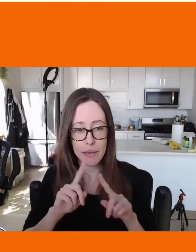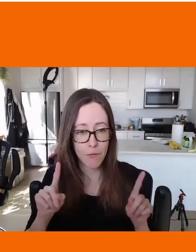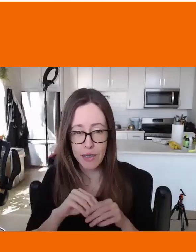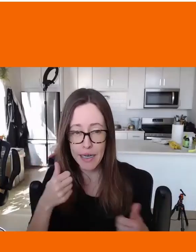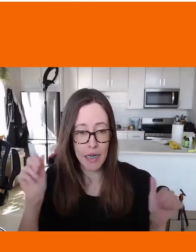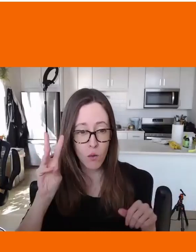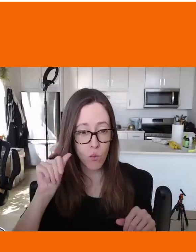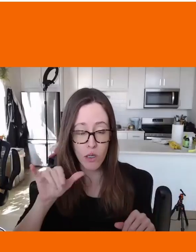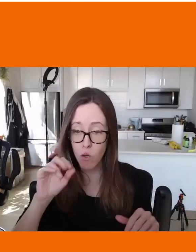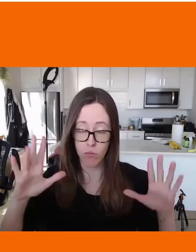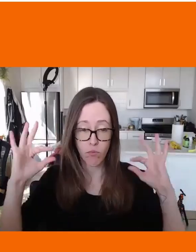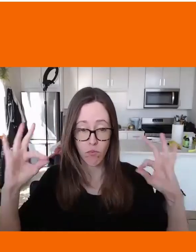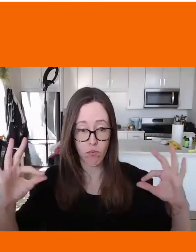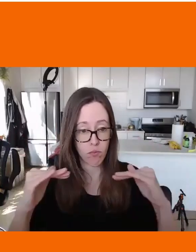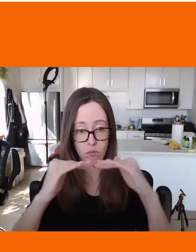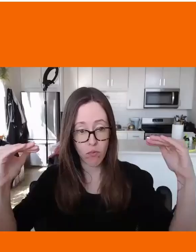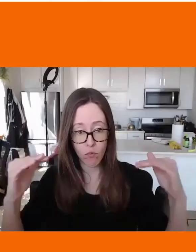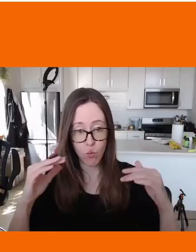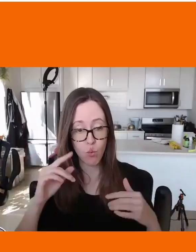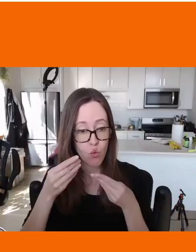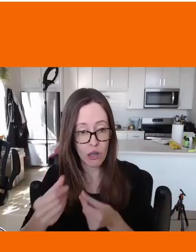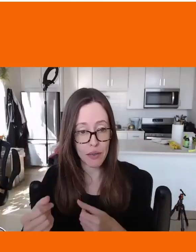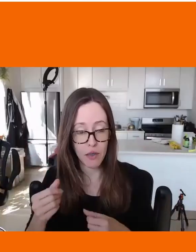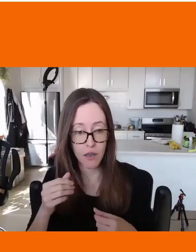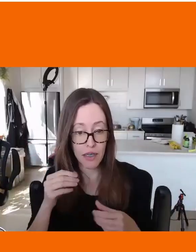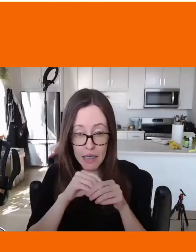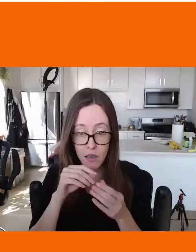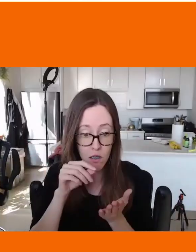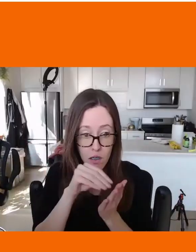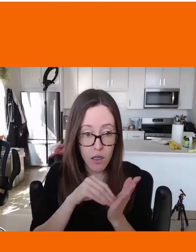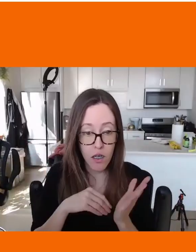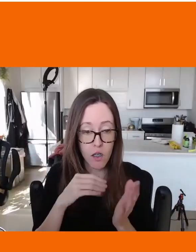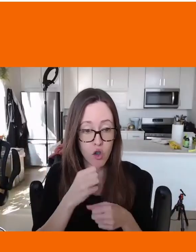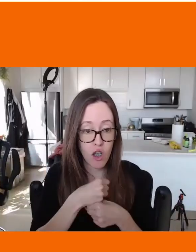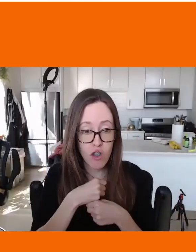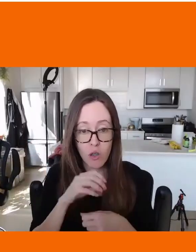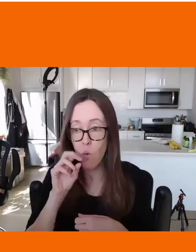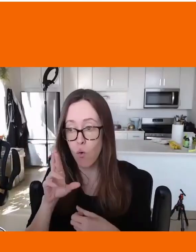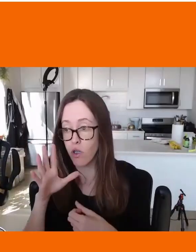Or does AI view deaf people as different in any way, or is it completely equitable?